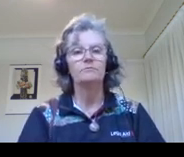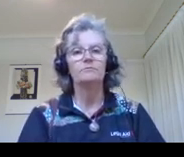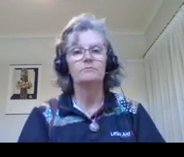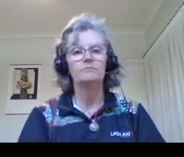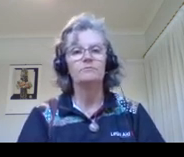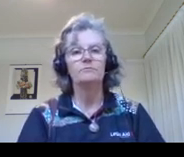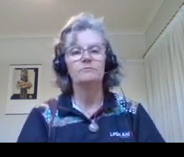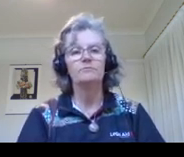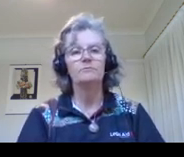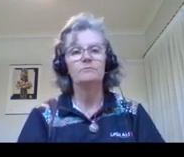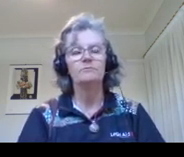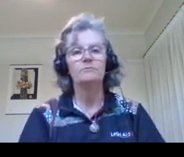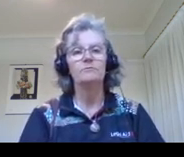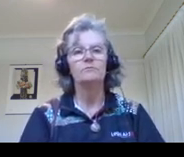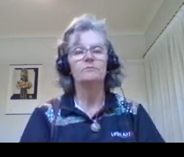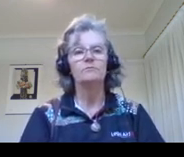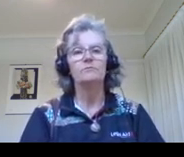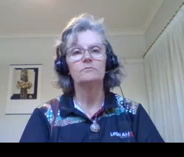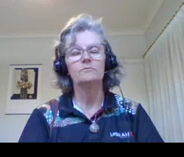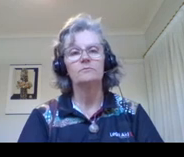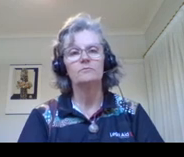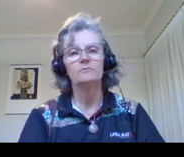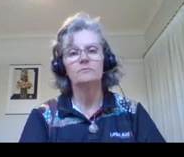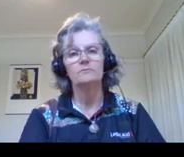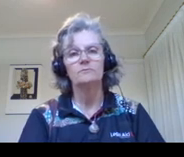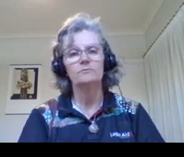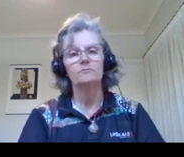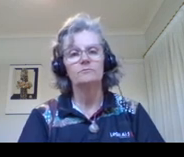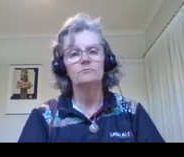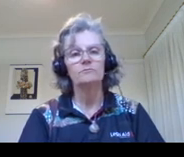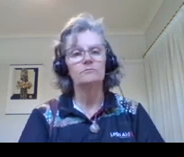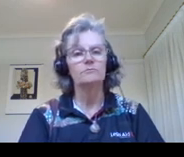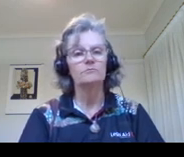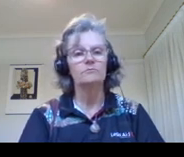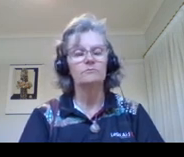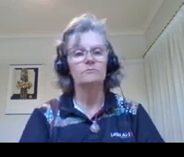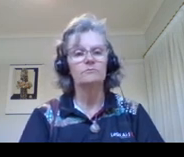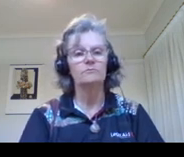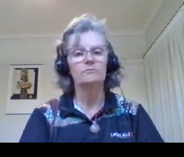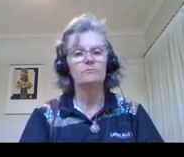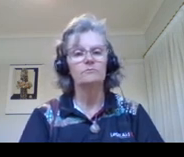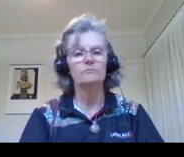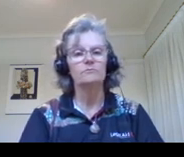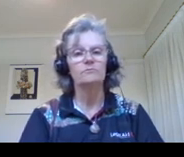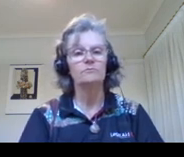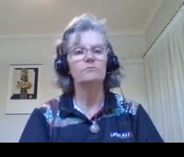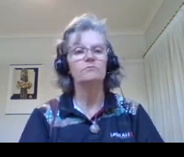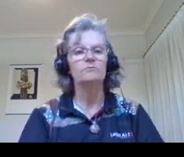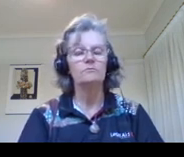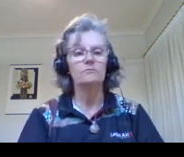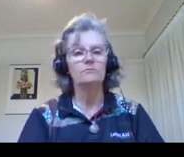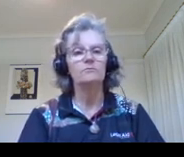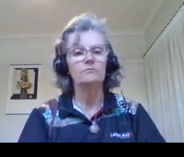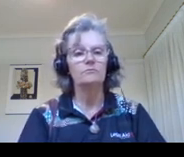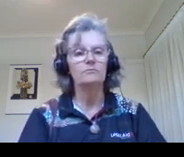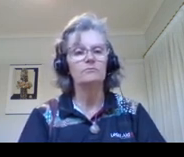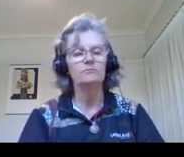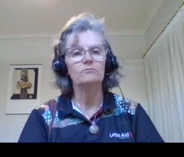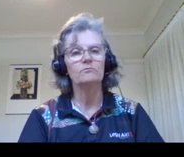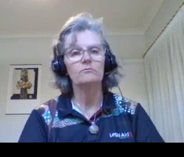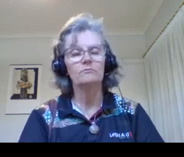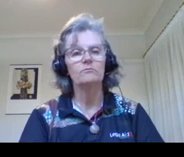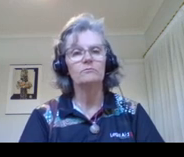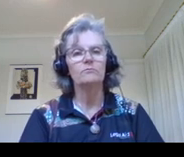suffered a loss look like all these examples we they often turn on the specific facts,